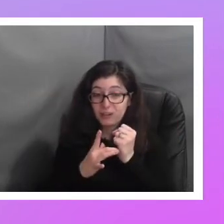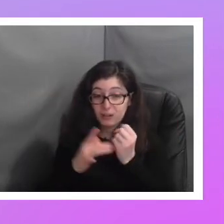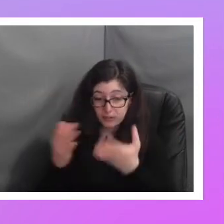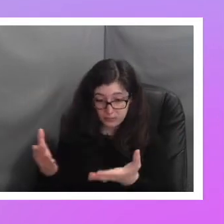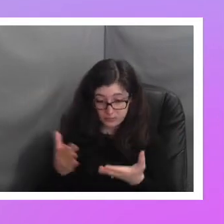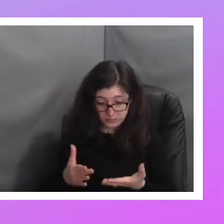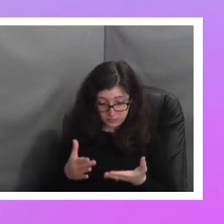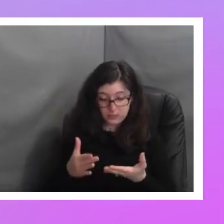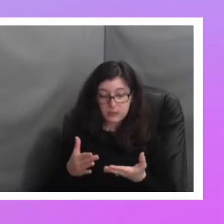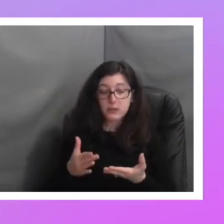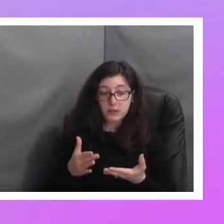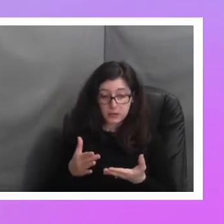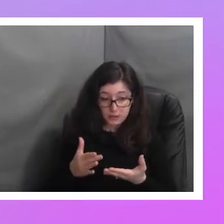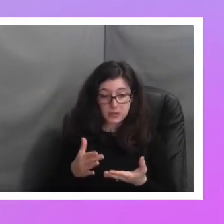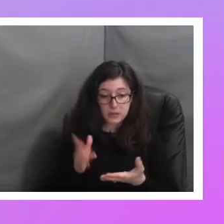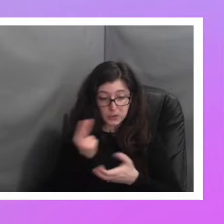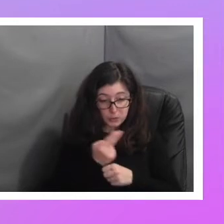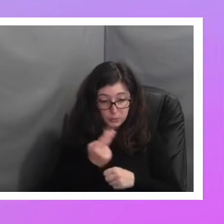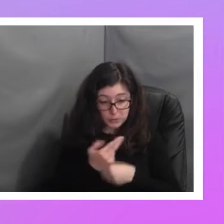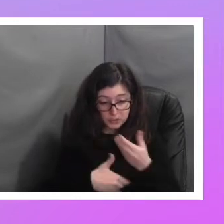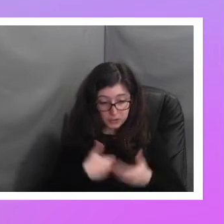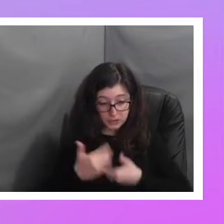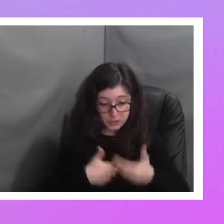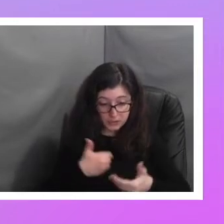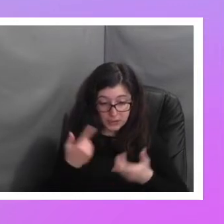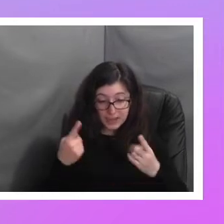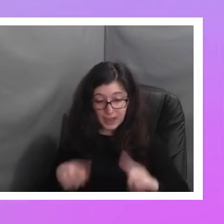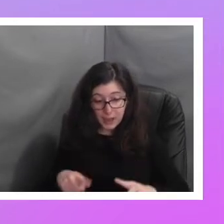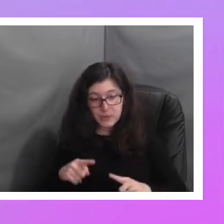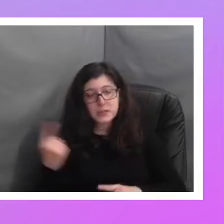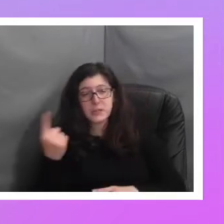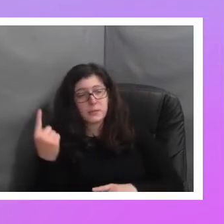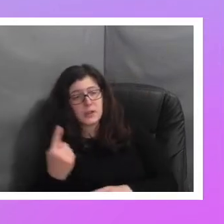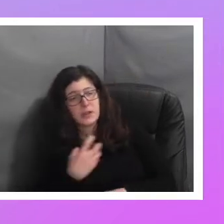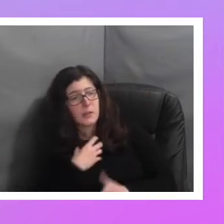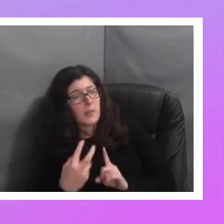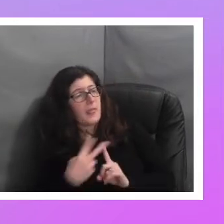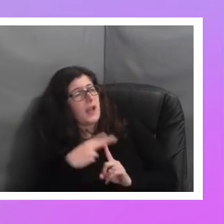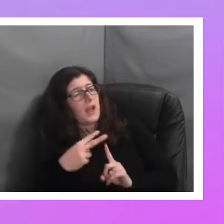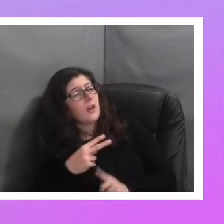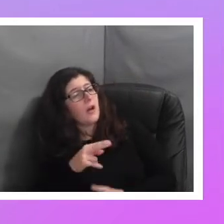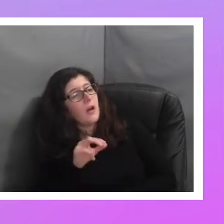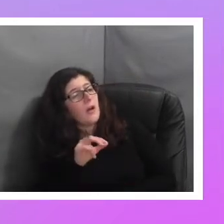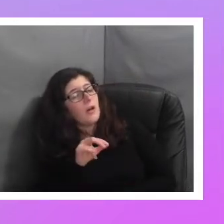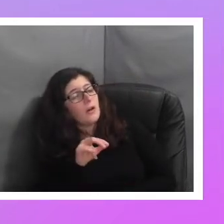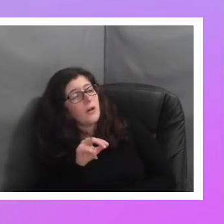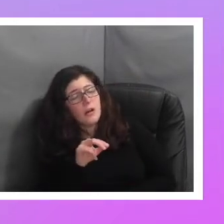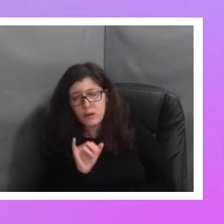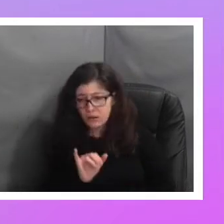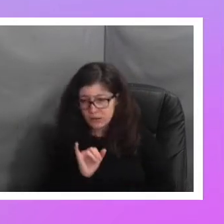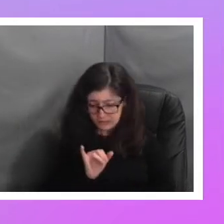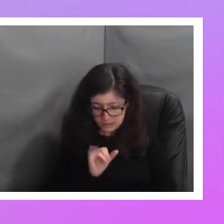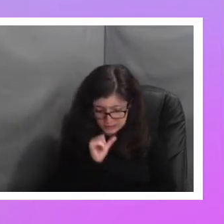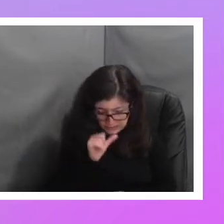or when they have a student that they can't accommodate, oh no, this isn't accessible, and there's nothing in my contract